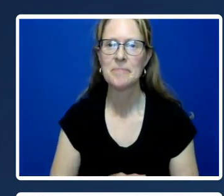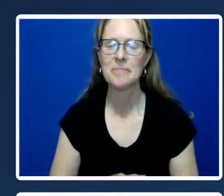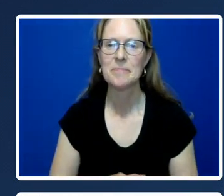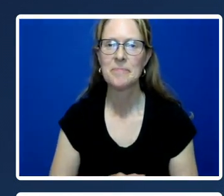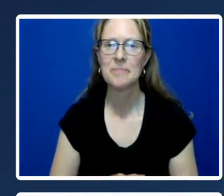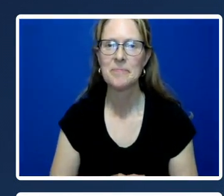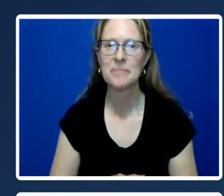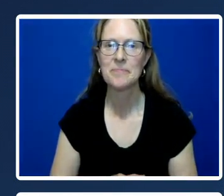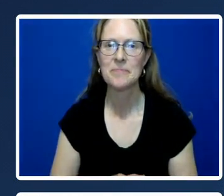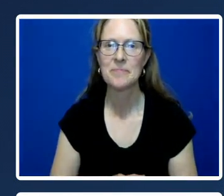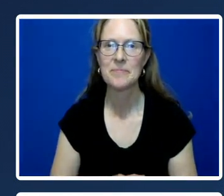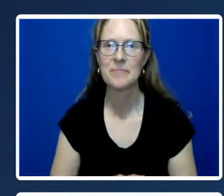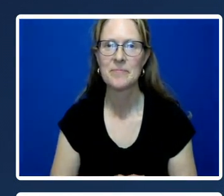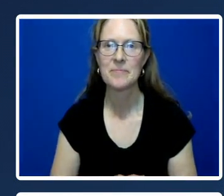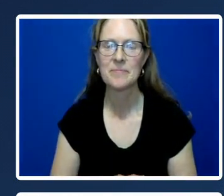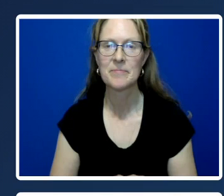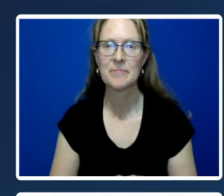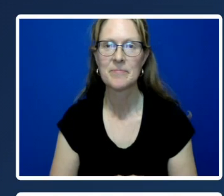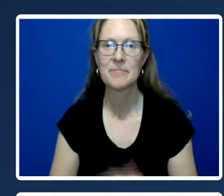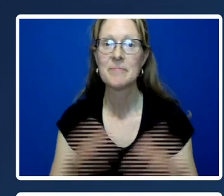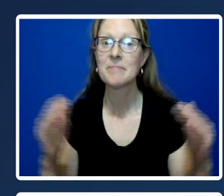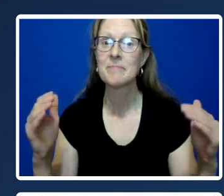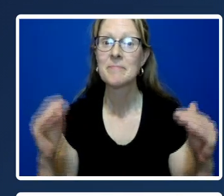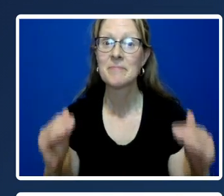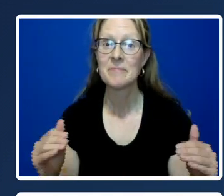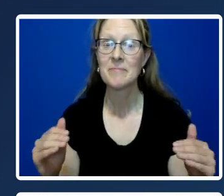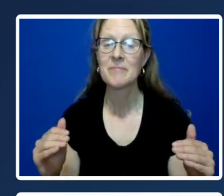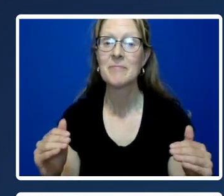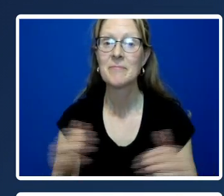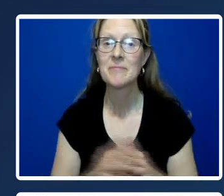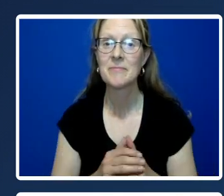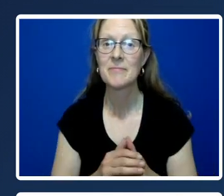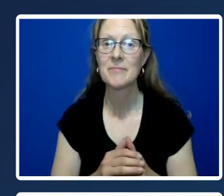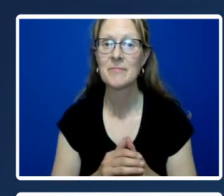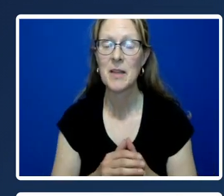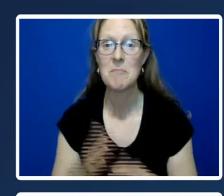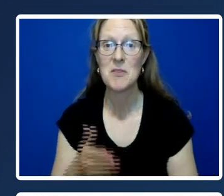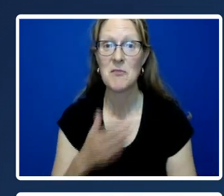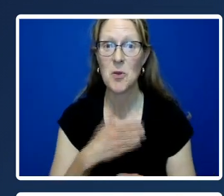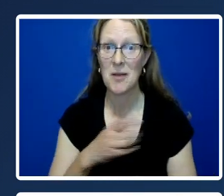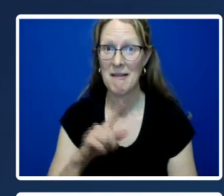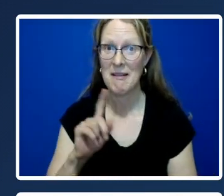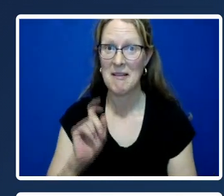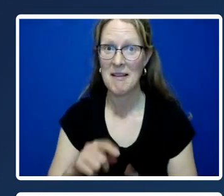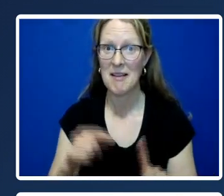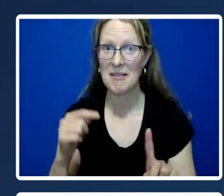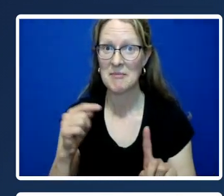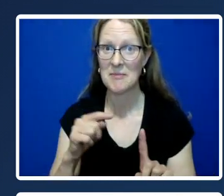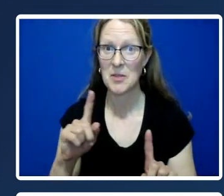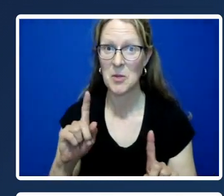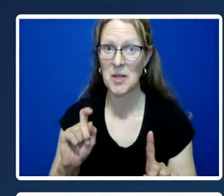Pearl Eni: All right. Before I transition to this question, I did want to shout out Maureen because I did get to go to